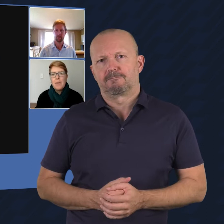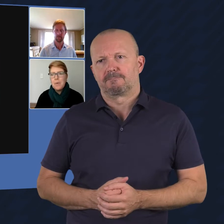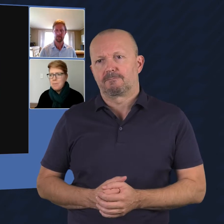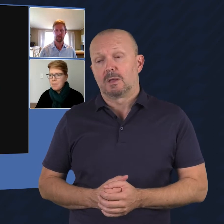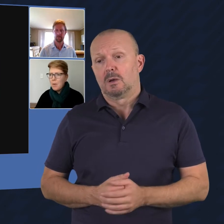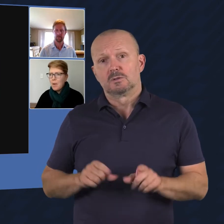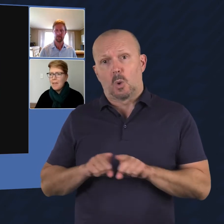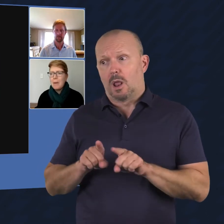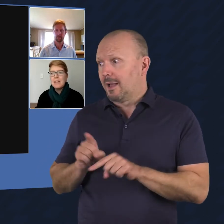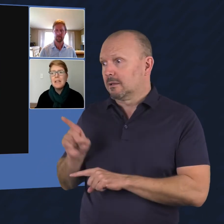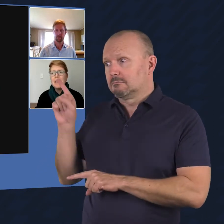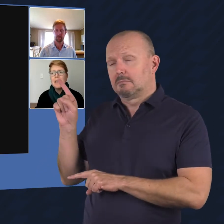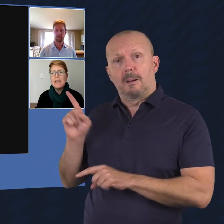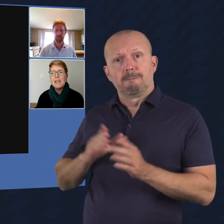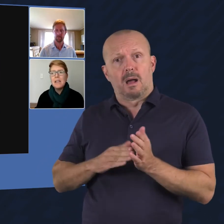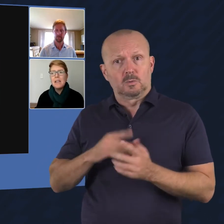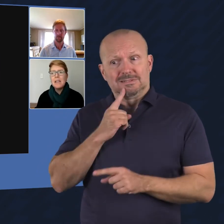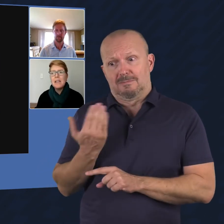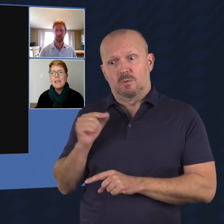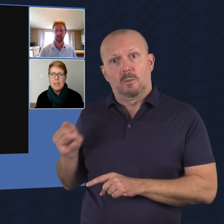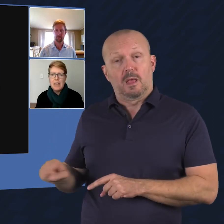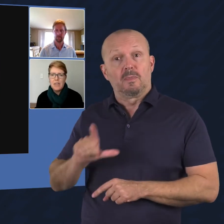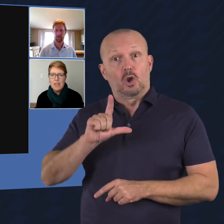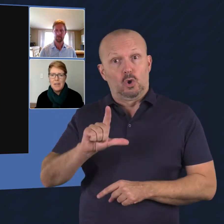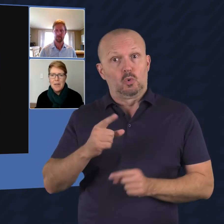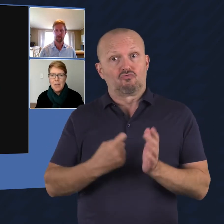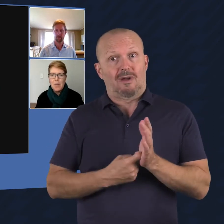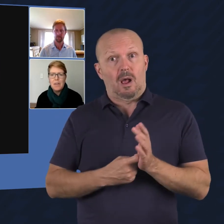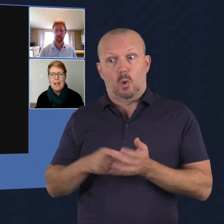So, as Michael has outlined, the Luke Rowell Collection was a natural